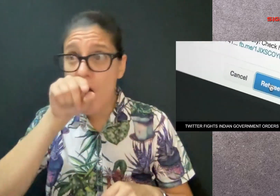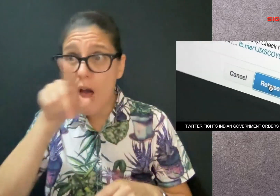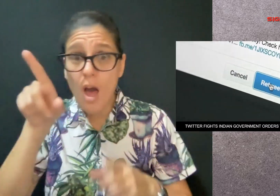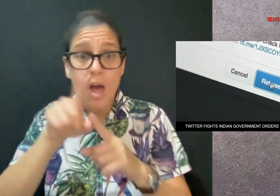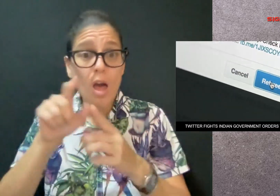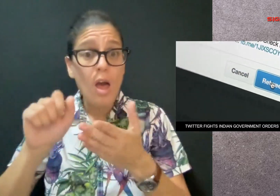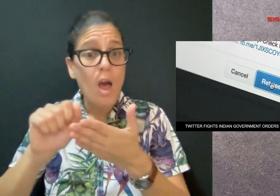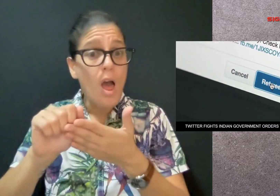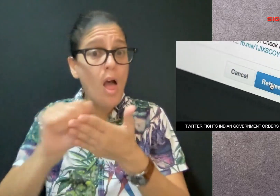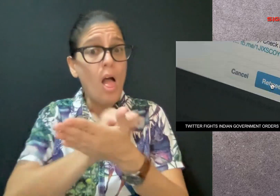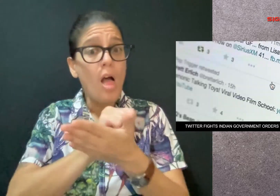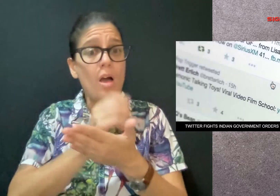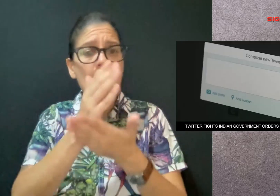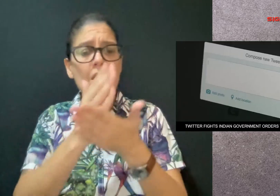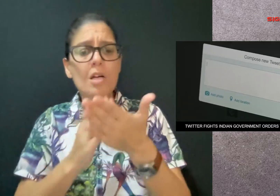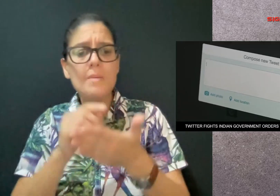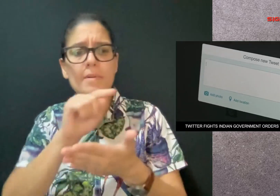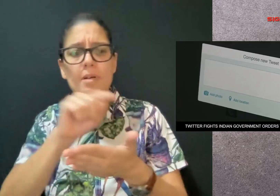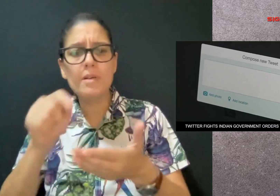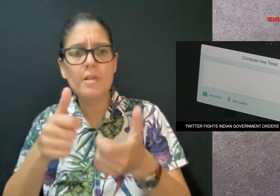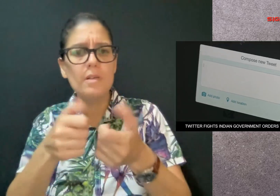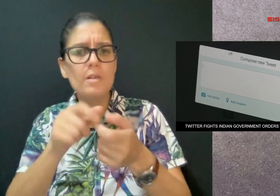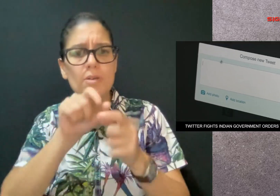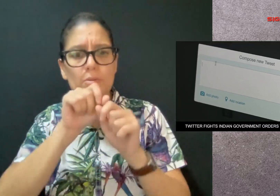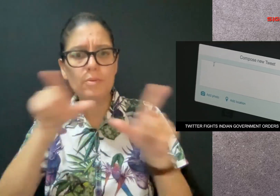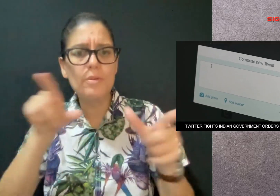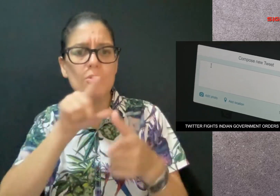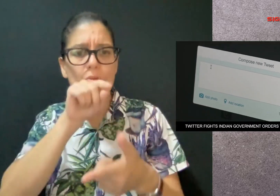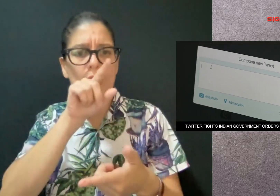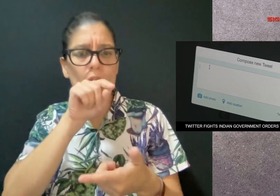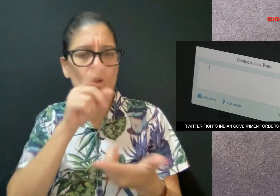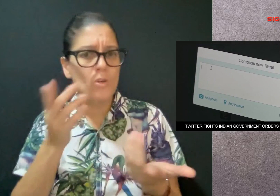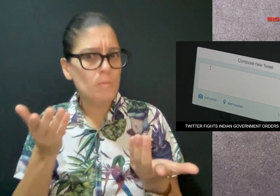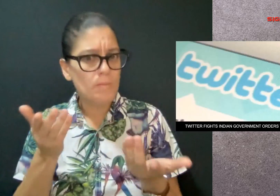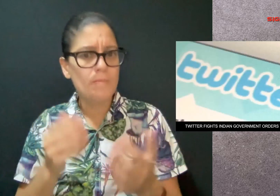if Twitter did not censor some tweets and accounts